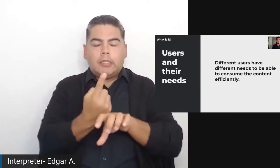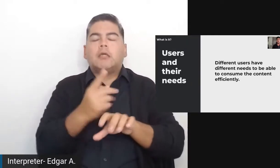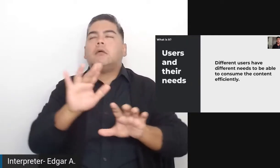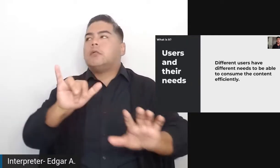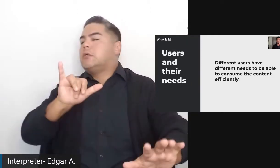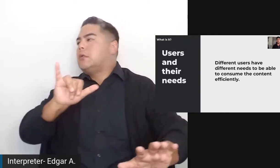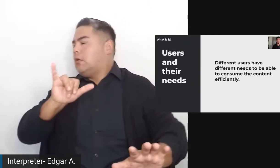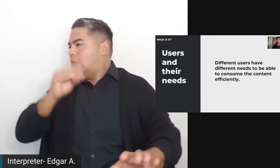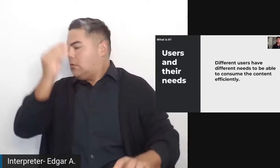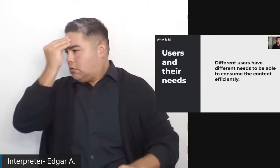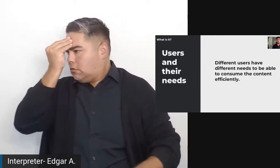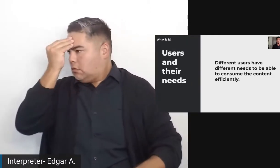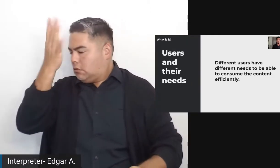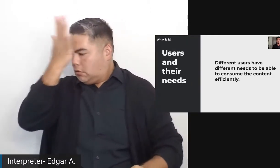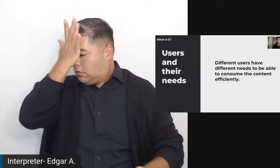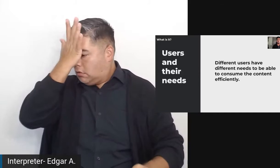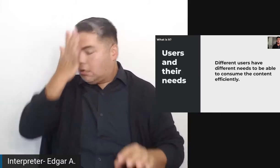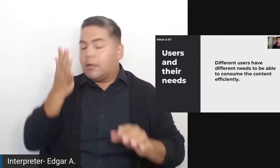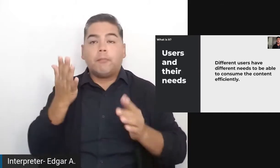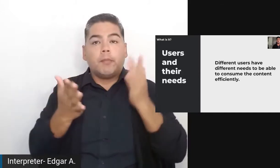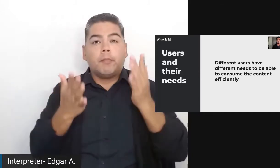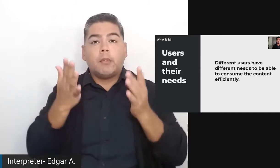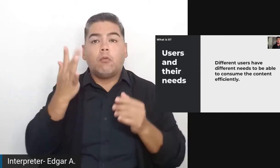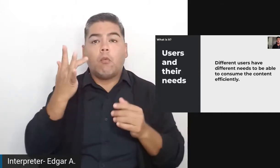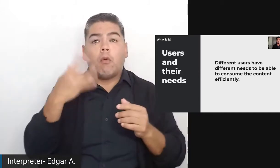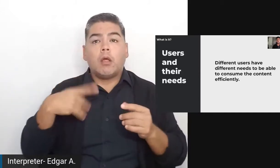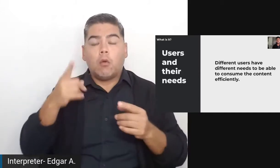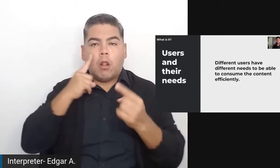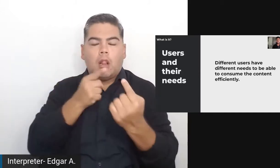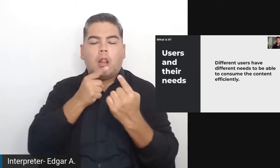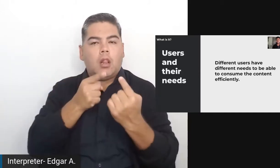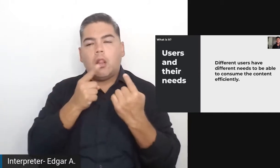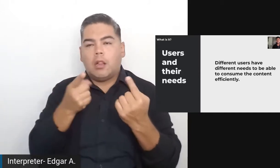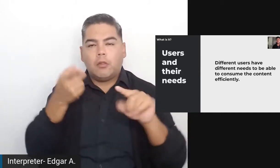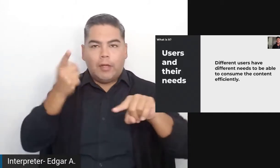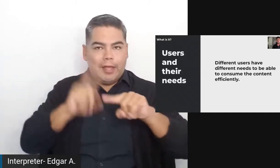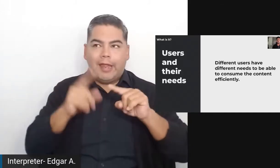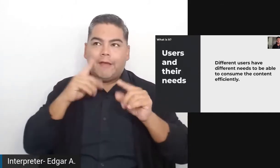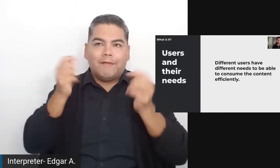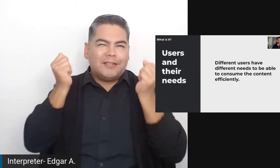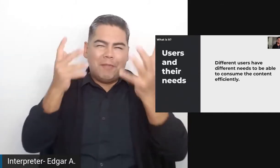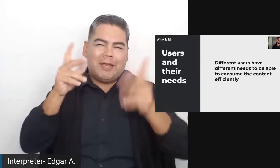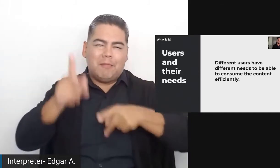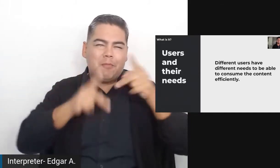then you may not be providing the optimal experience that your users deserve.